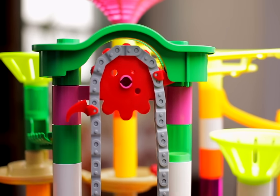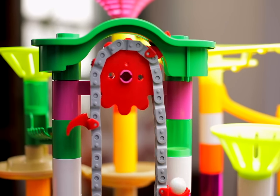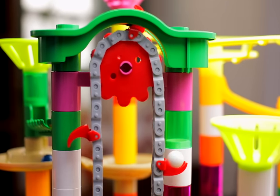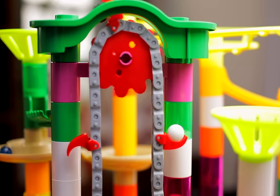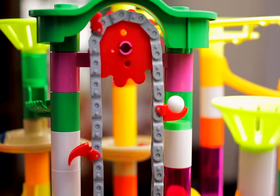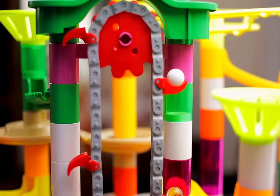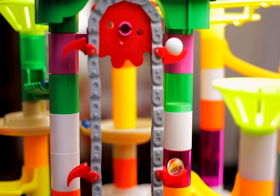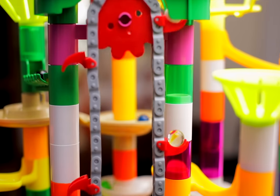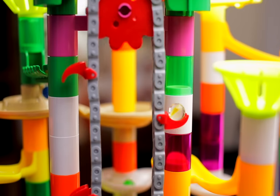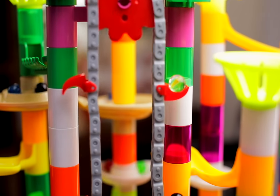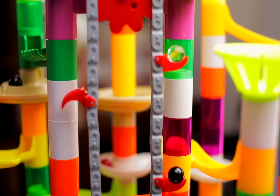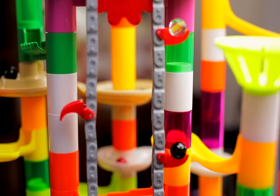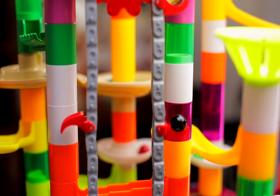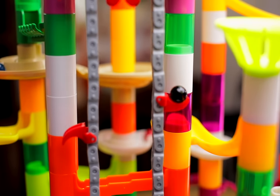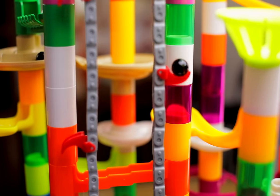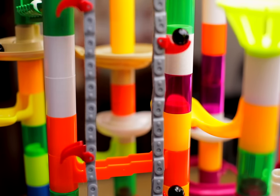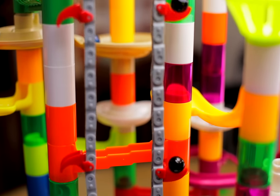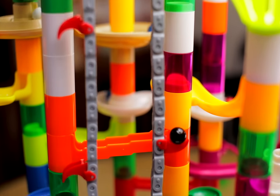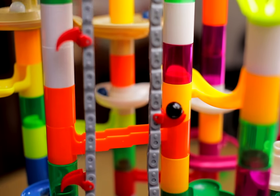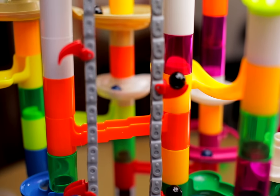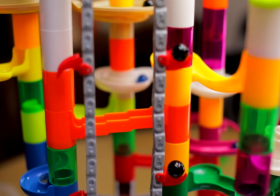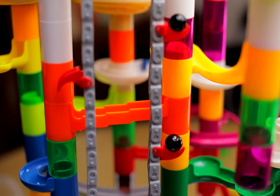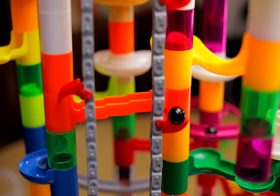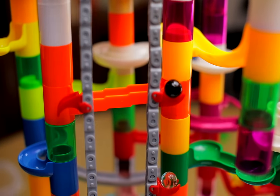I'm excited